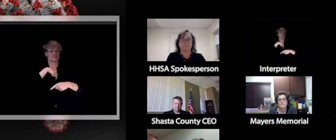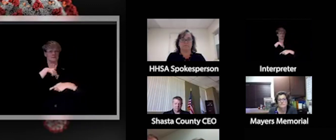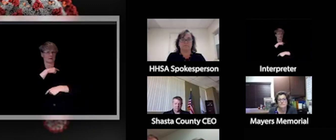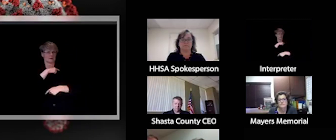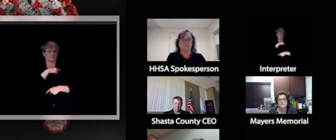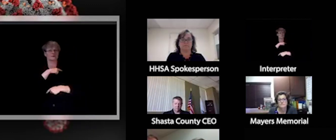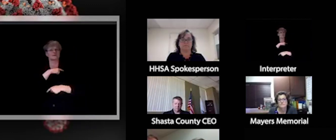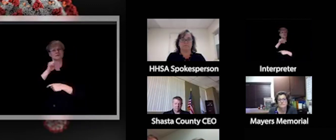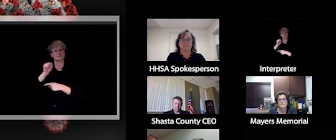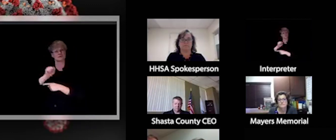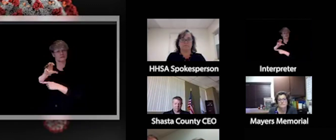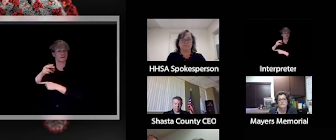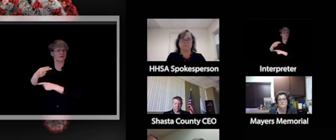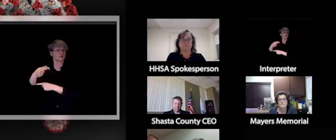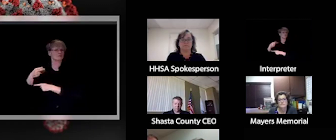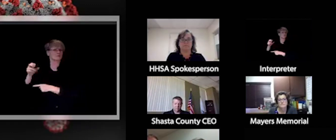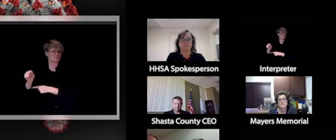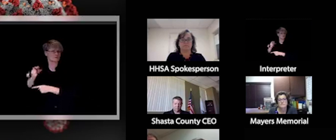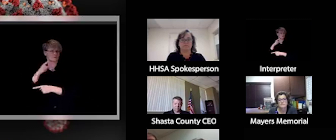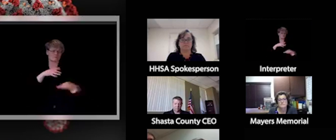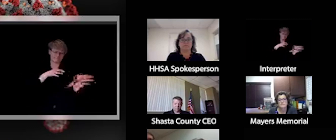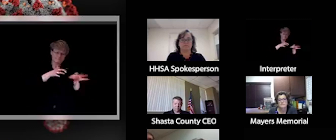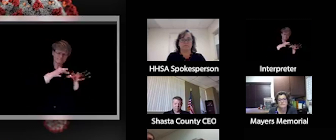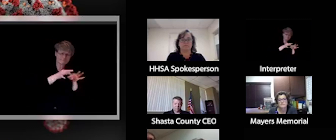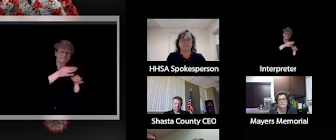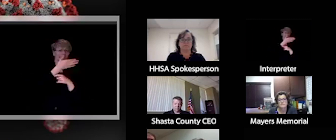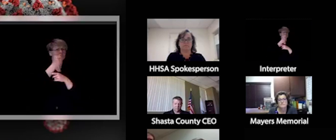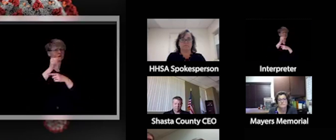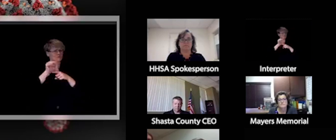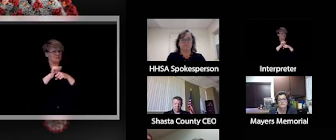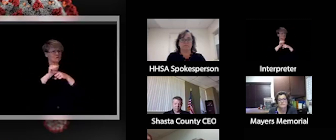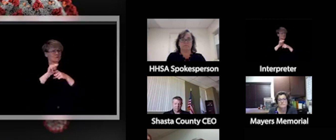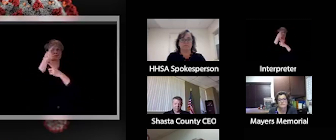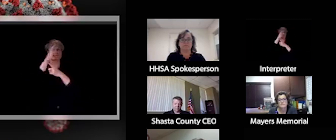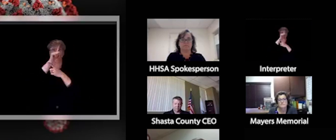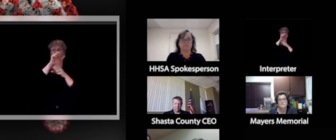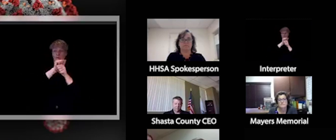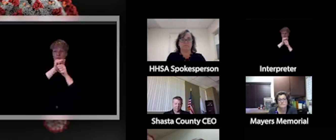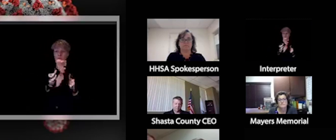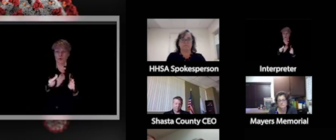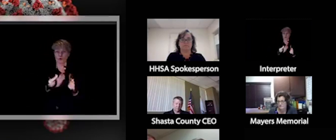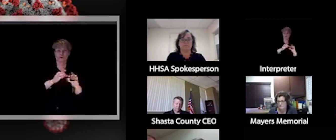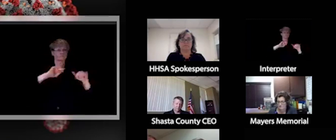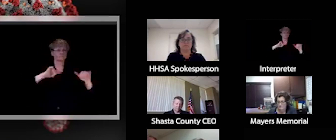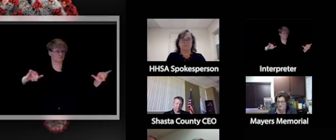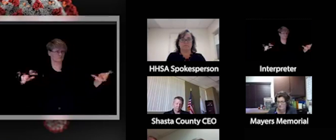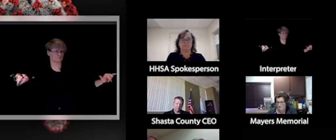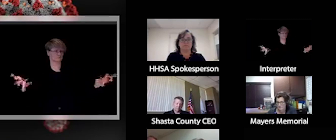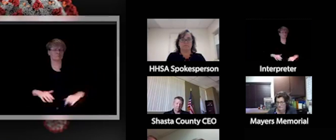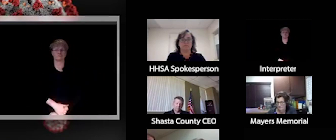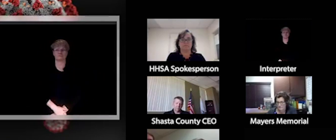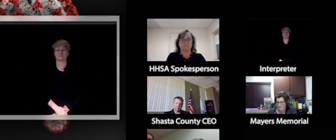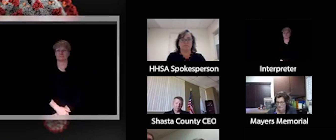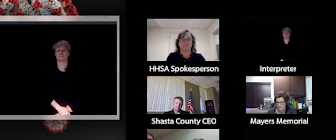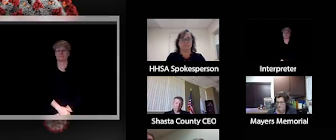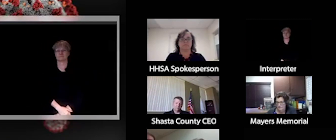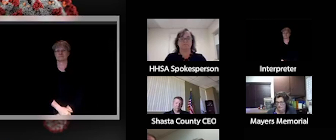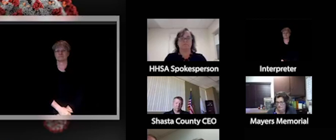in their places of employment. We do prefer if they require masks, when people come into